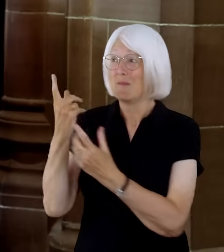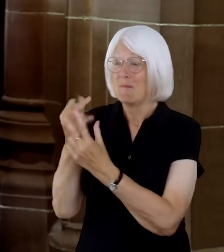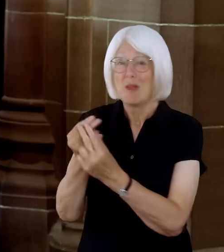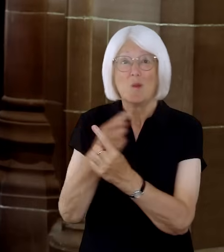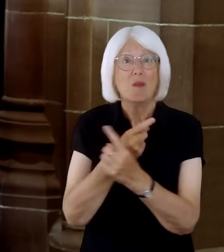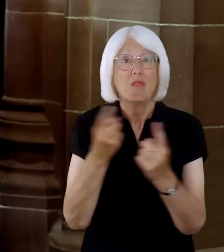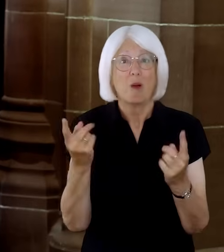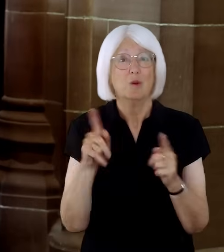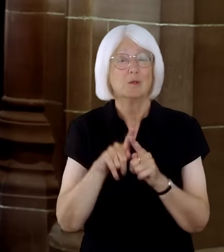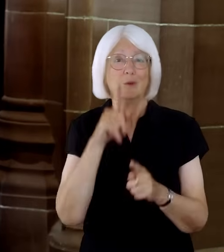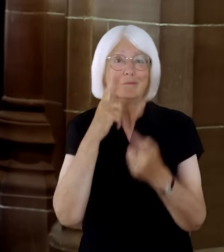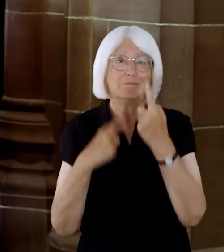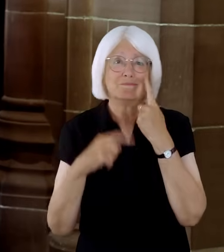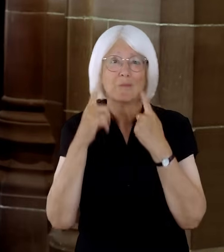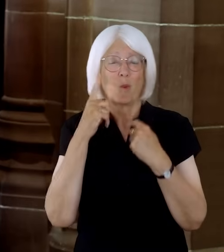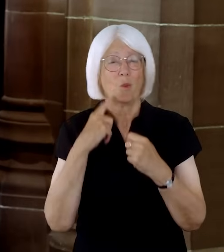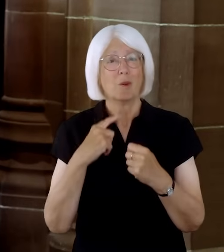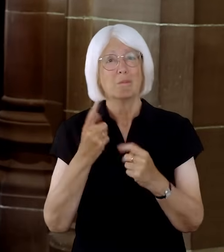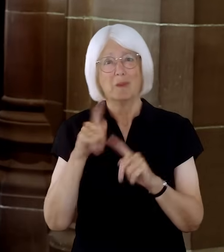Be with all who mourn the passing of loved ones.